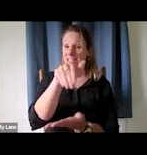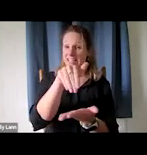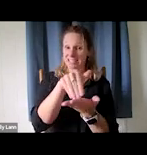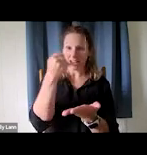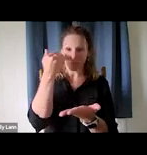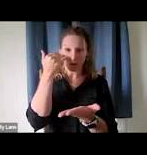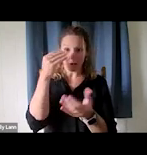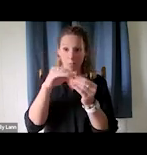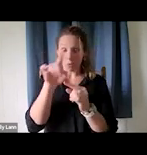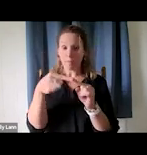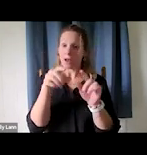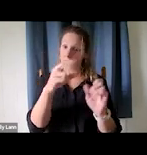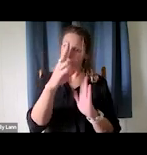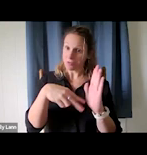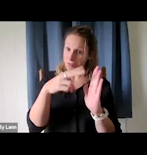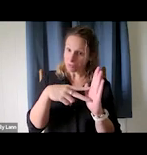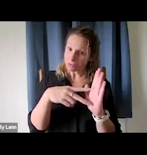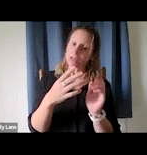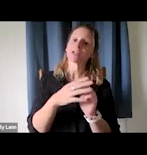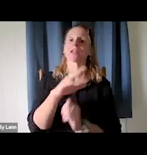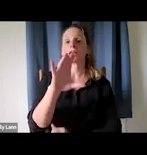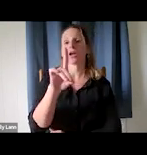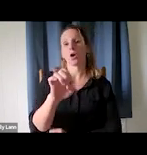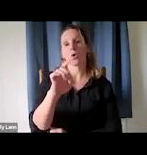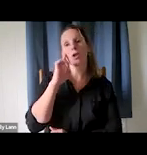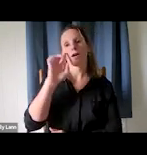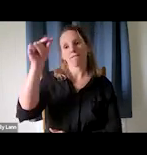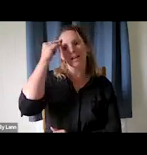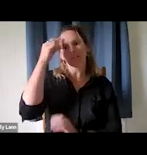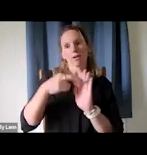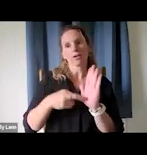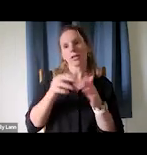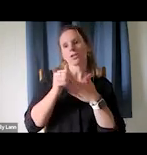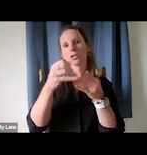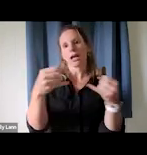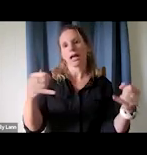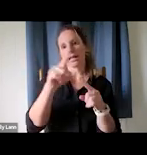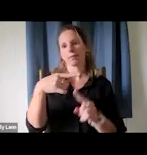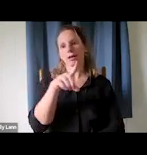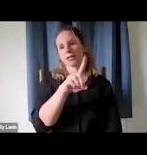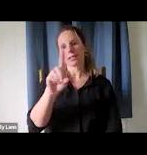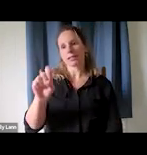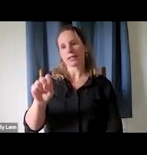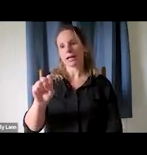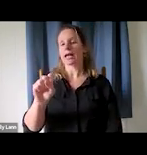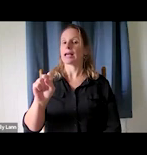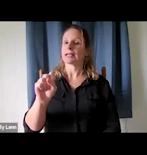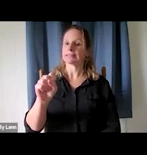and you can actually read the Code of Federal Regulations guidelines on how DDS determines materiality,